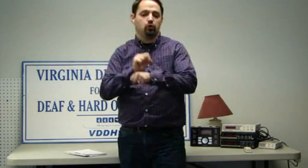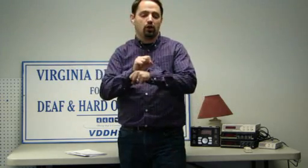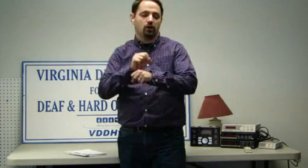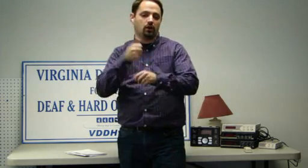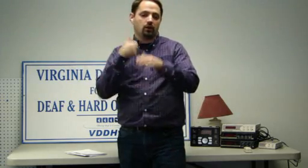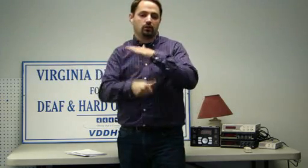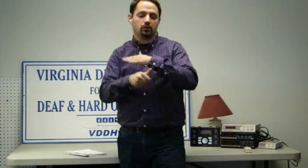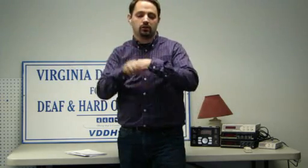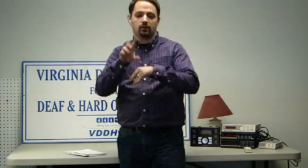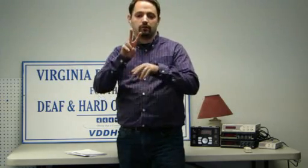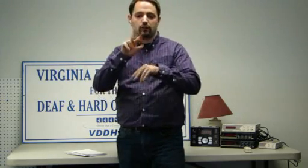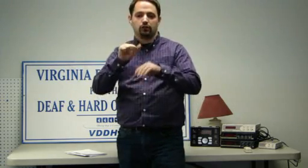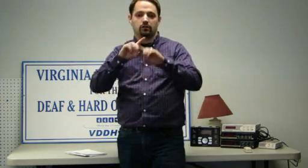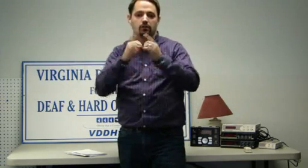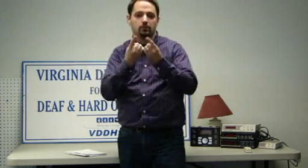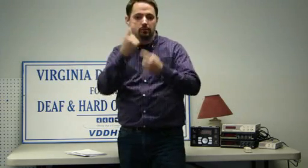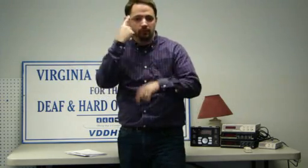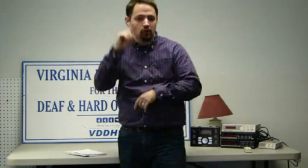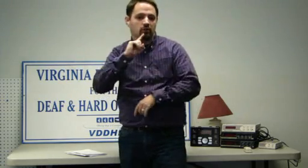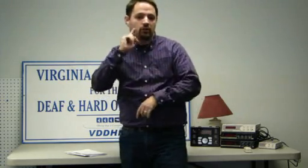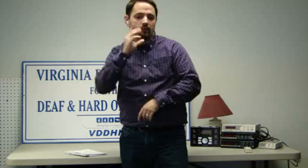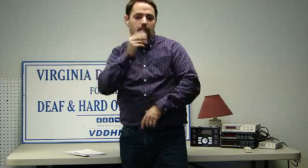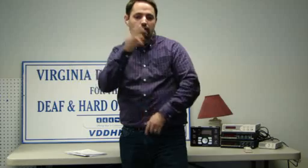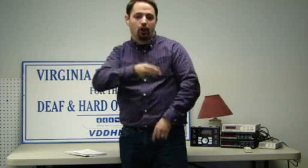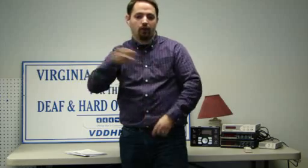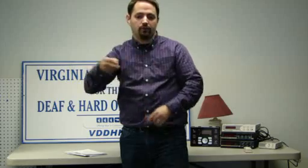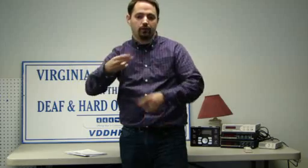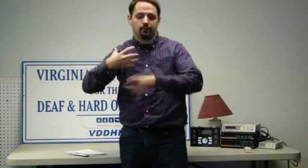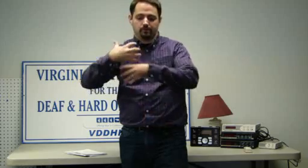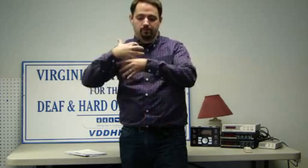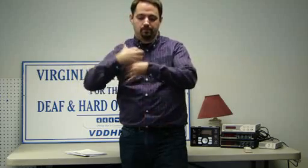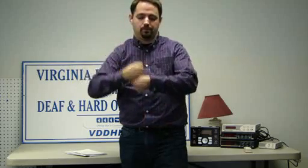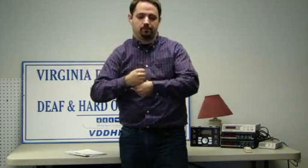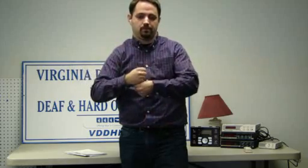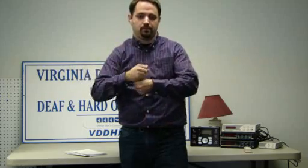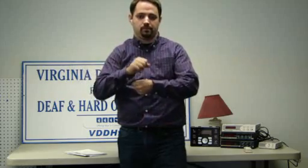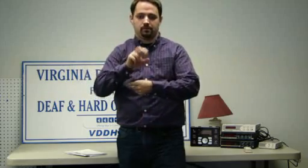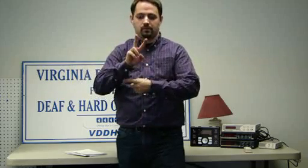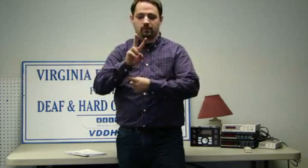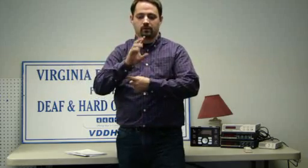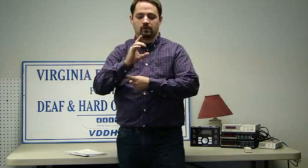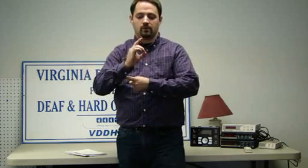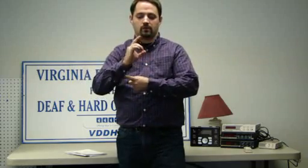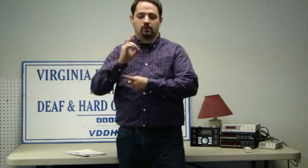under the VA Department for the Deaf and Hard of Hearing